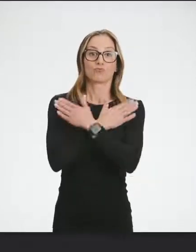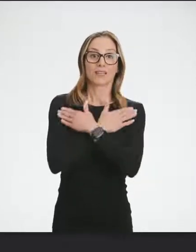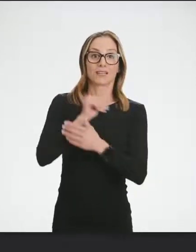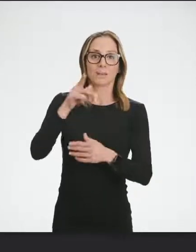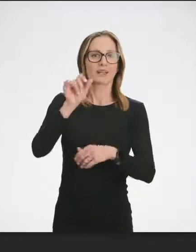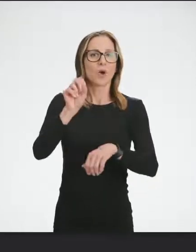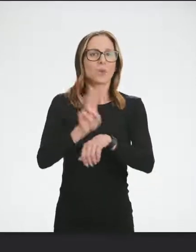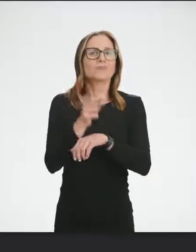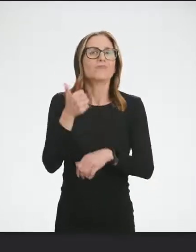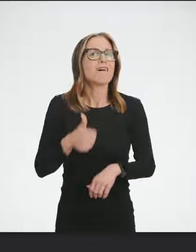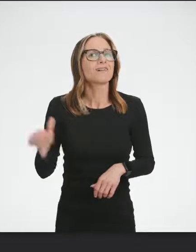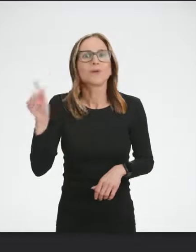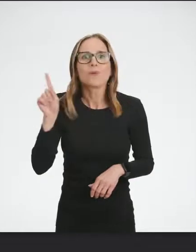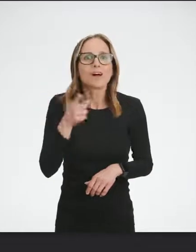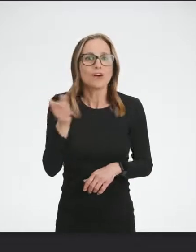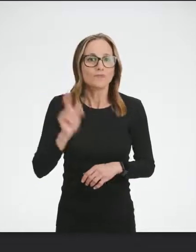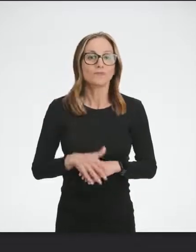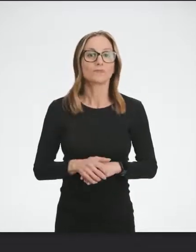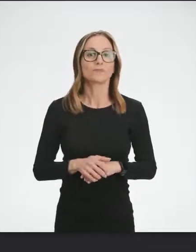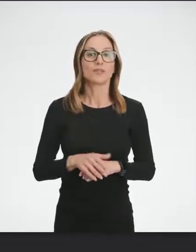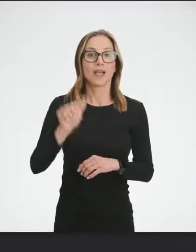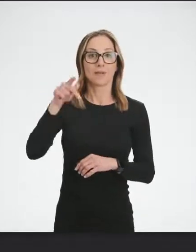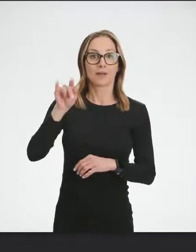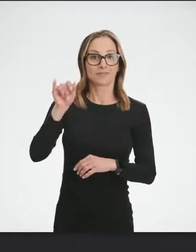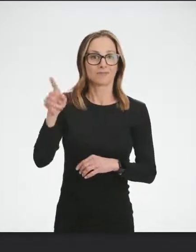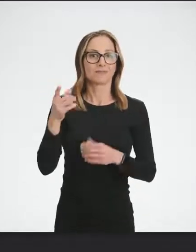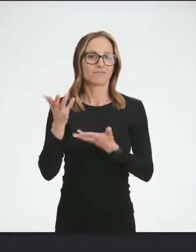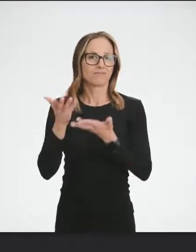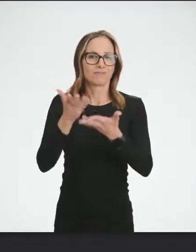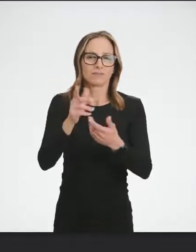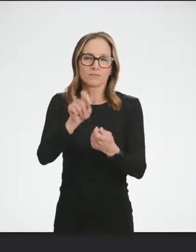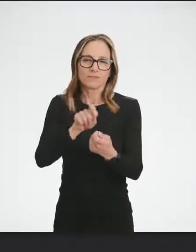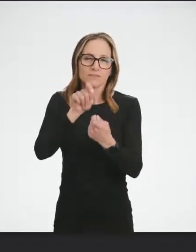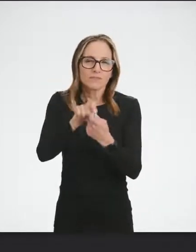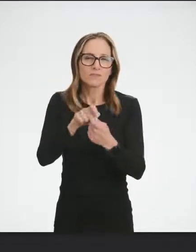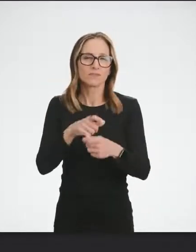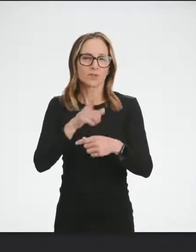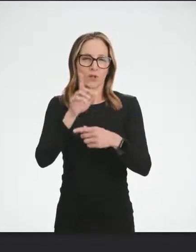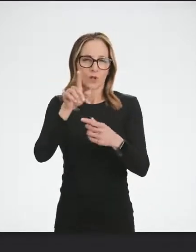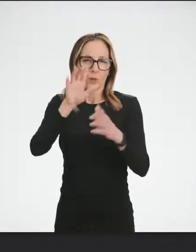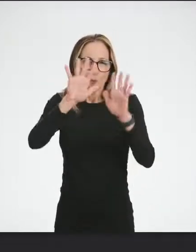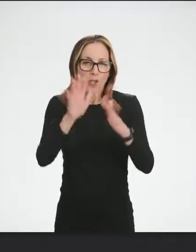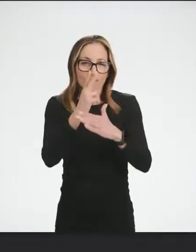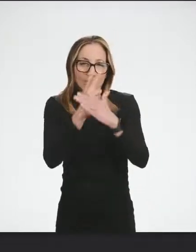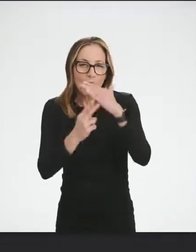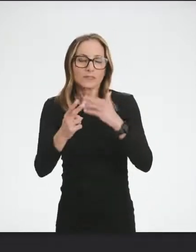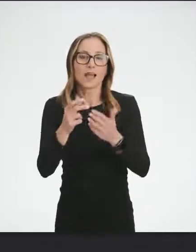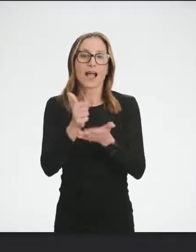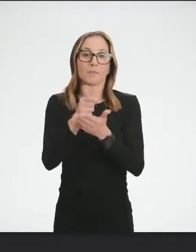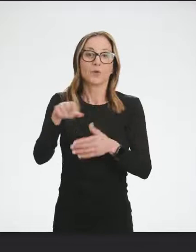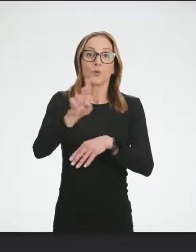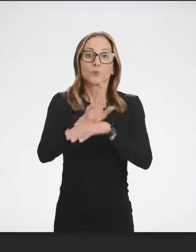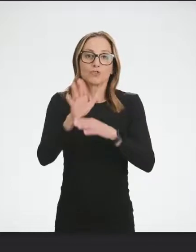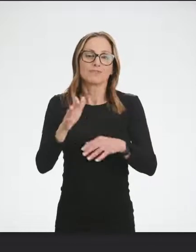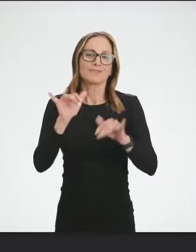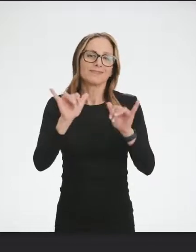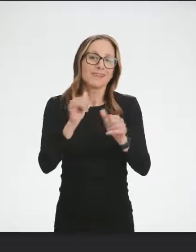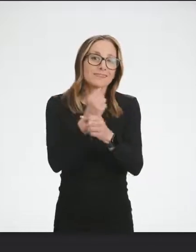These APIs deliver accurate, hyperlocal weather forecasts, to help your users stay safe, informed, and prepared.